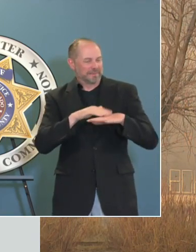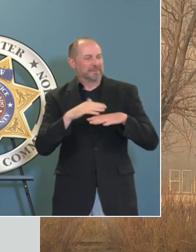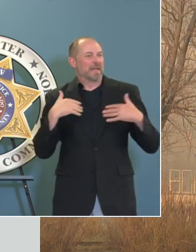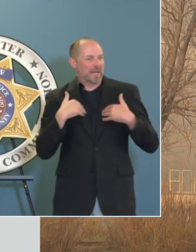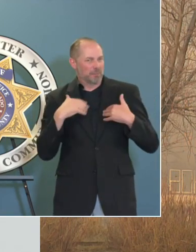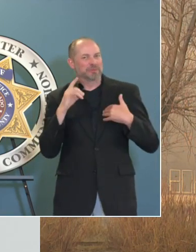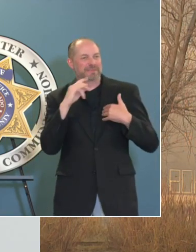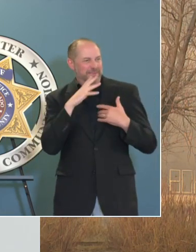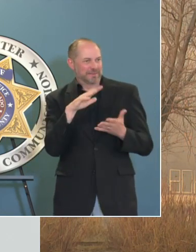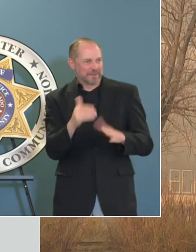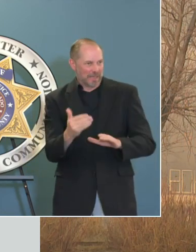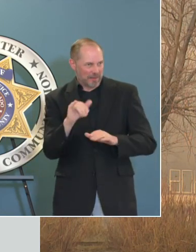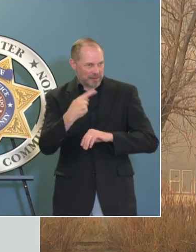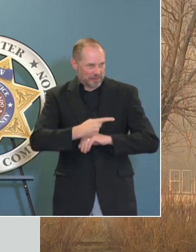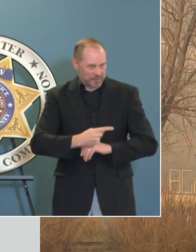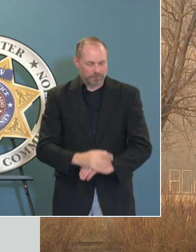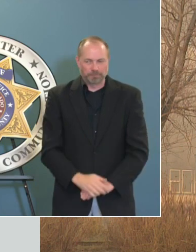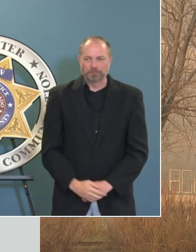ANIMALS LOST THAT DAY, SOME